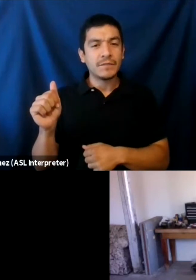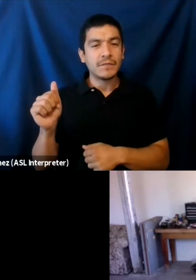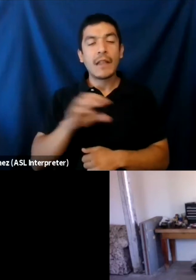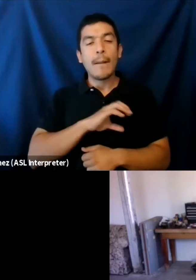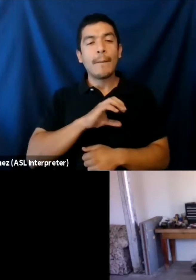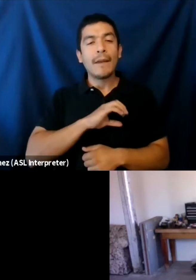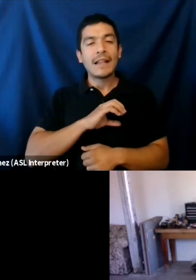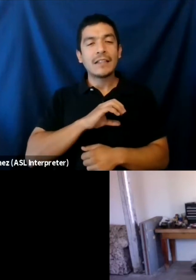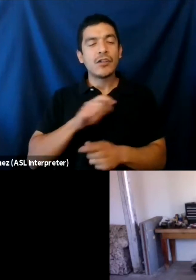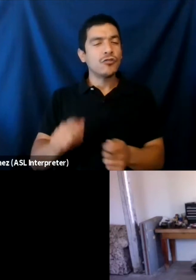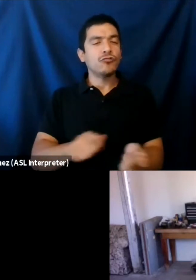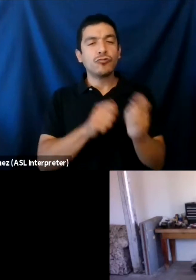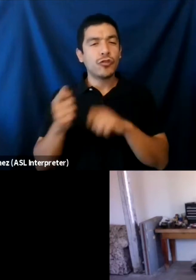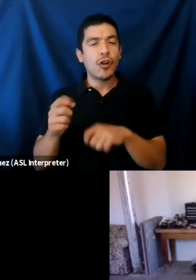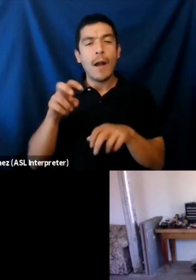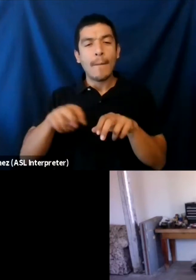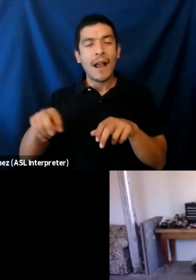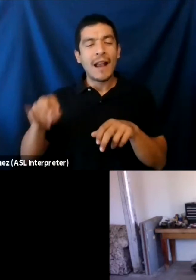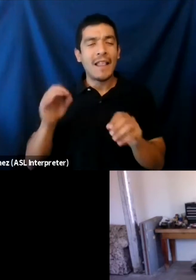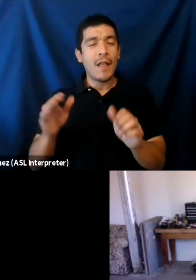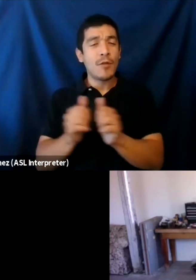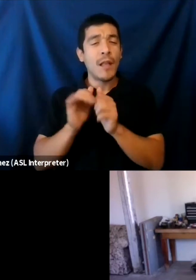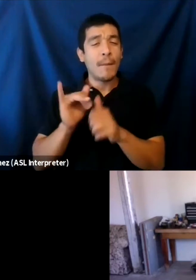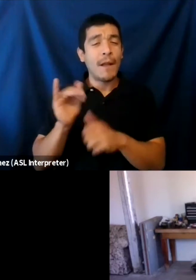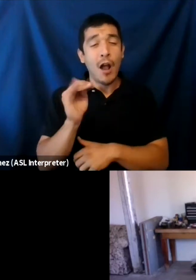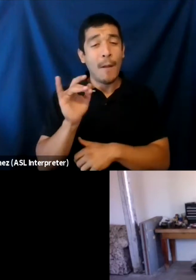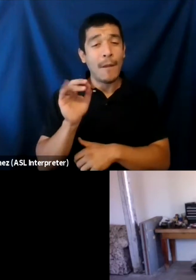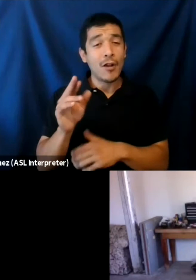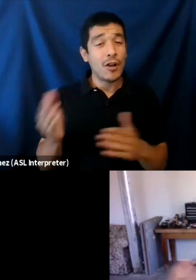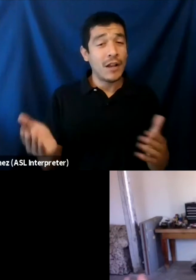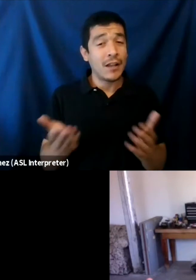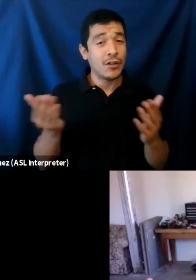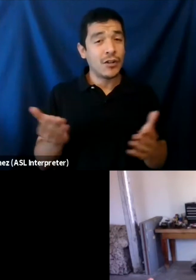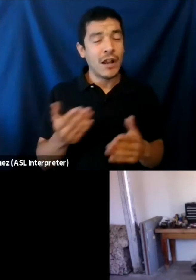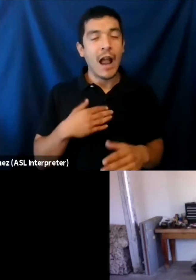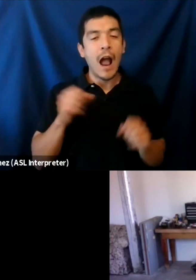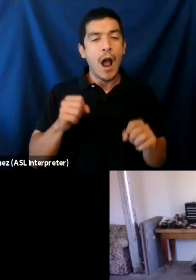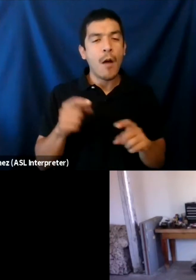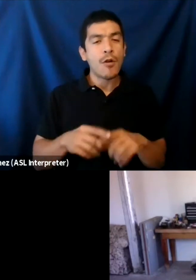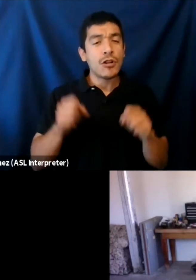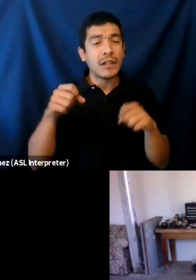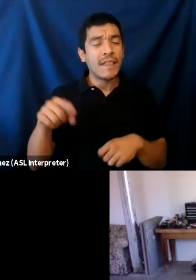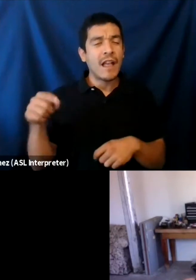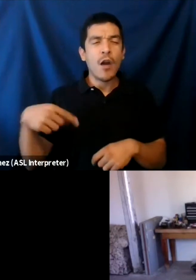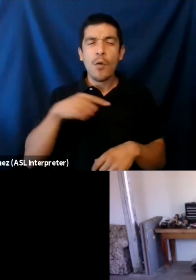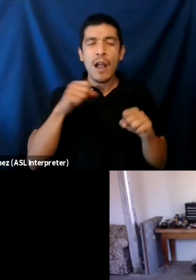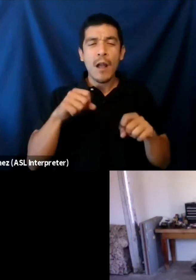that was put together by our mayor here, and I was able to take this and we were able to actually rewrite